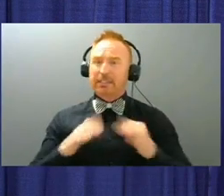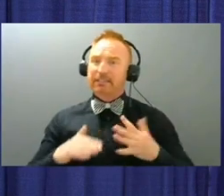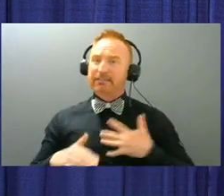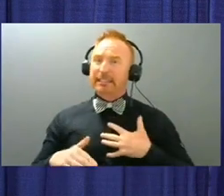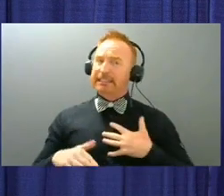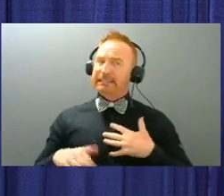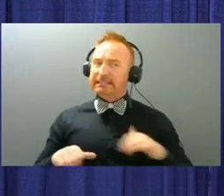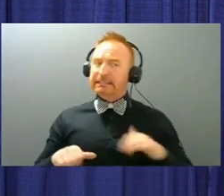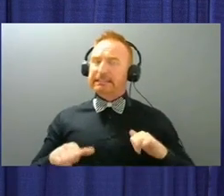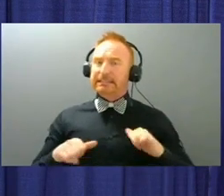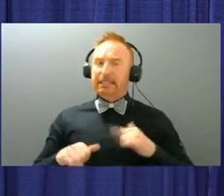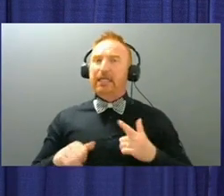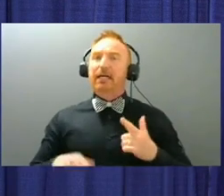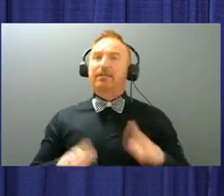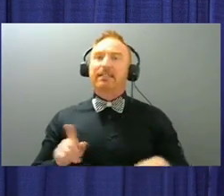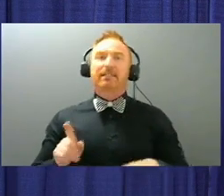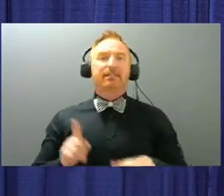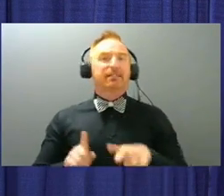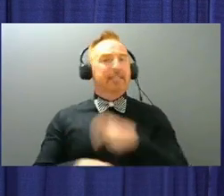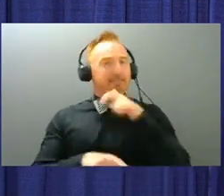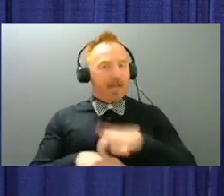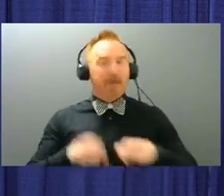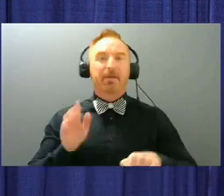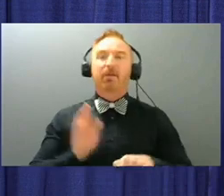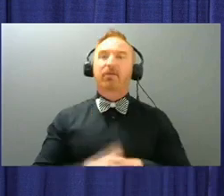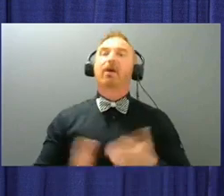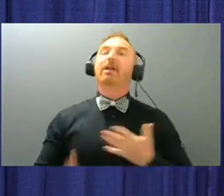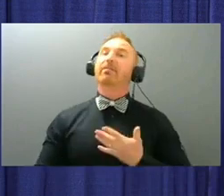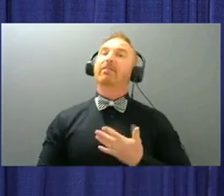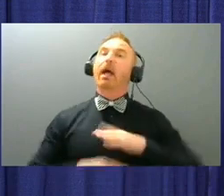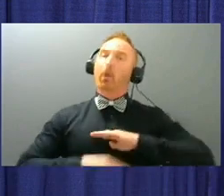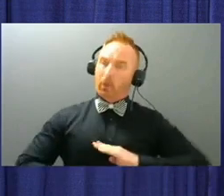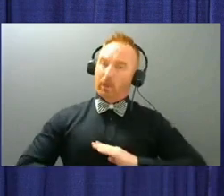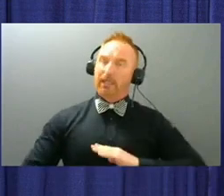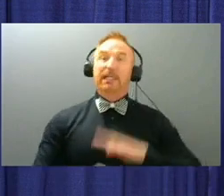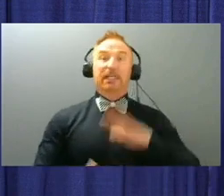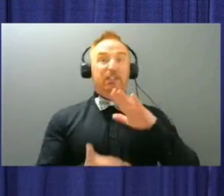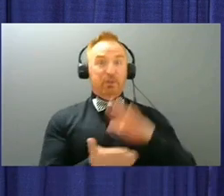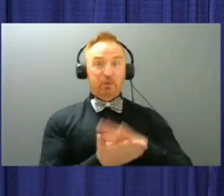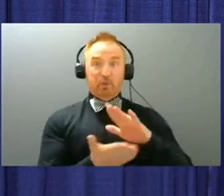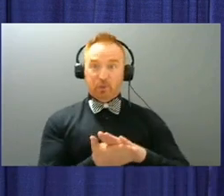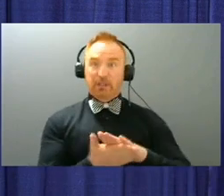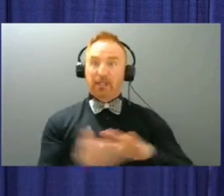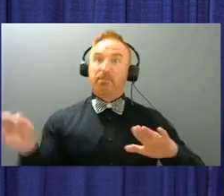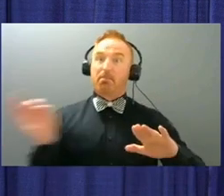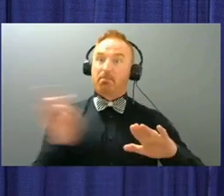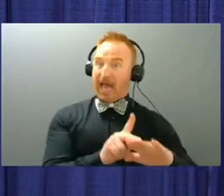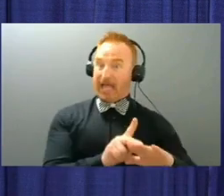out, but also relieved by and large that school routines are starting up again.